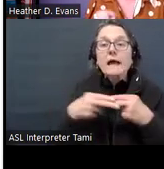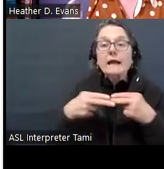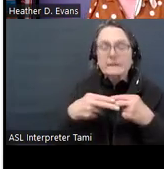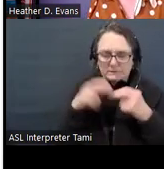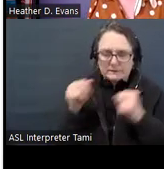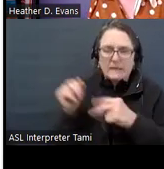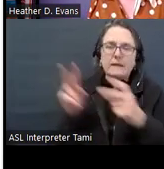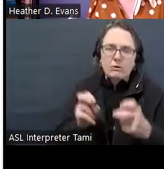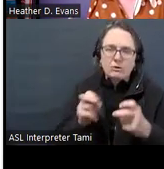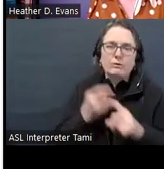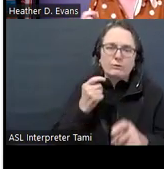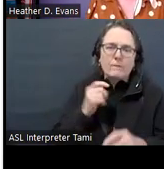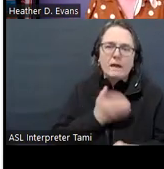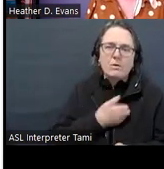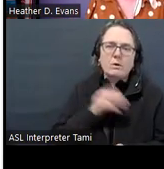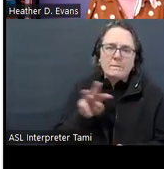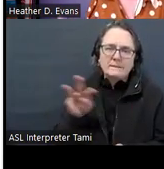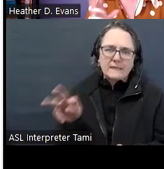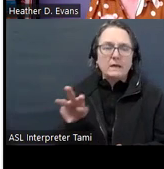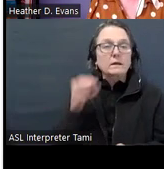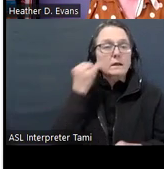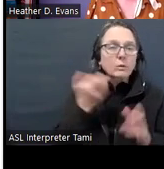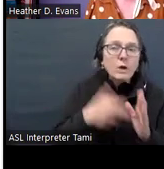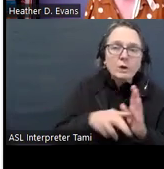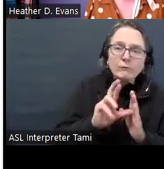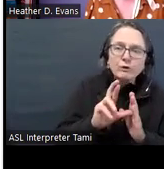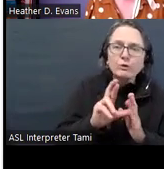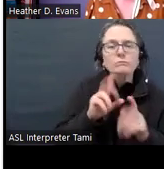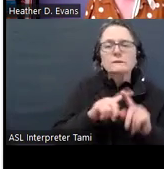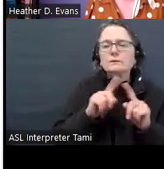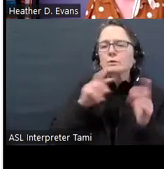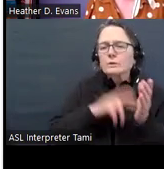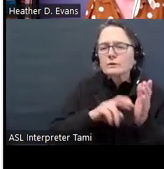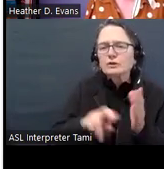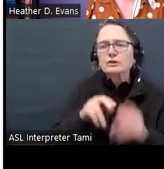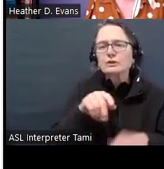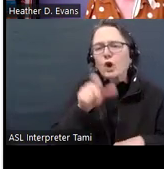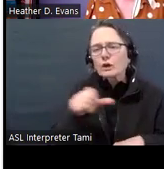So if you'd like to review the research articles that we used to compile this summary, you're welcome to do so.